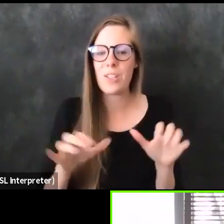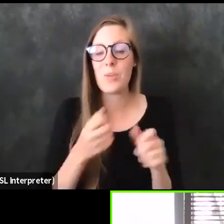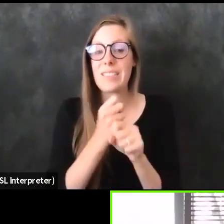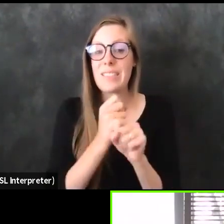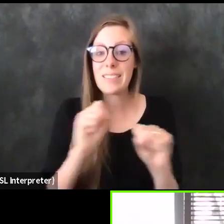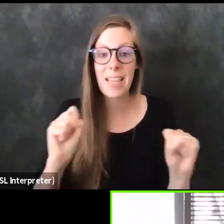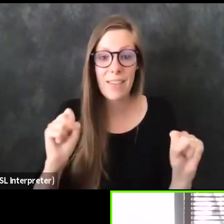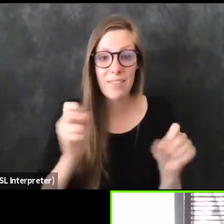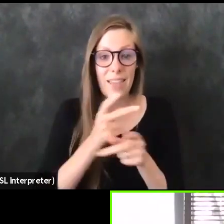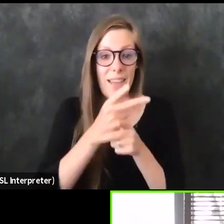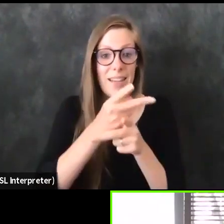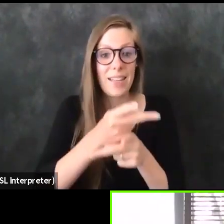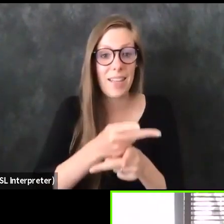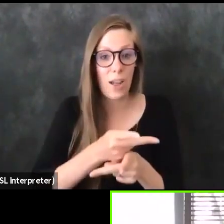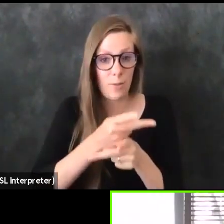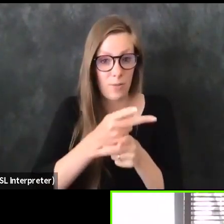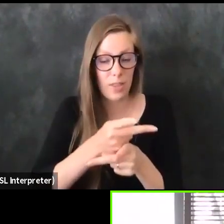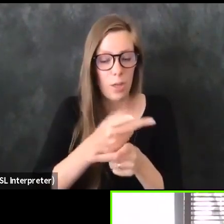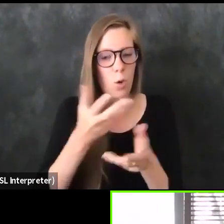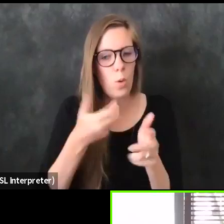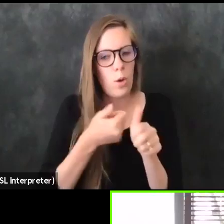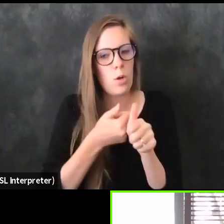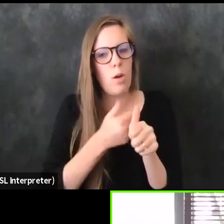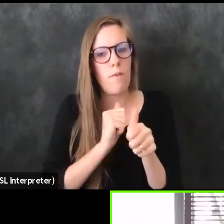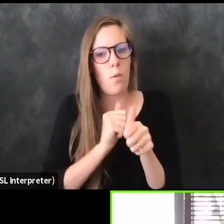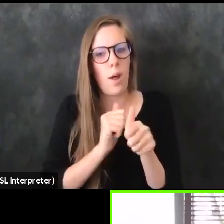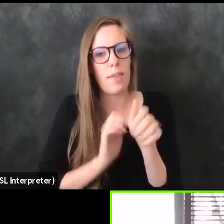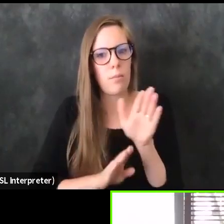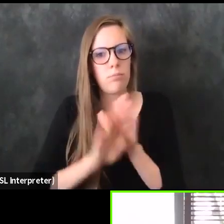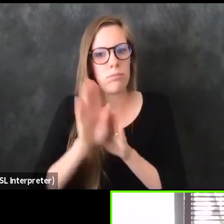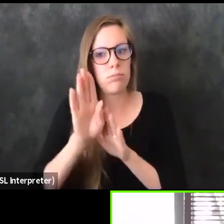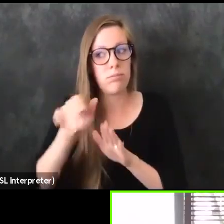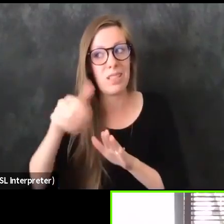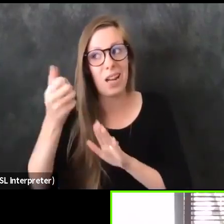carefully and avoid the kind of surges that other states and regions have